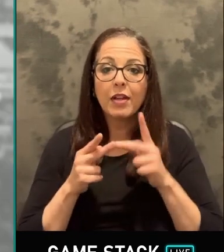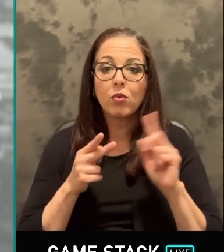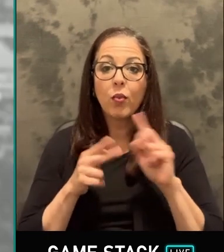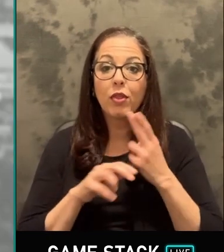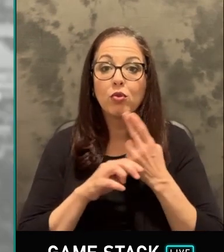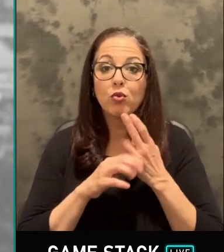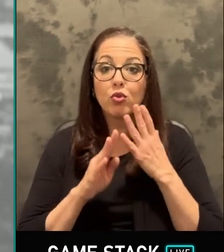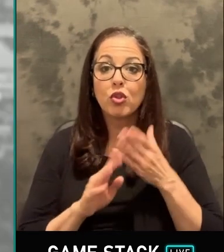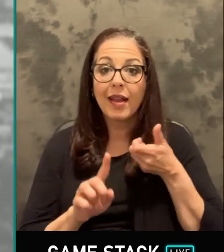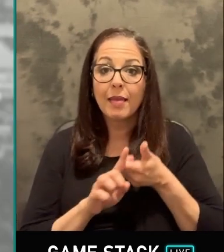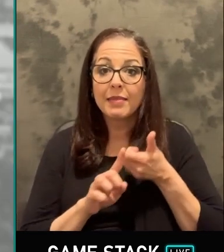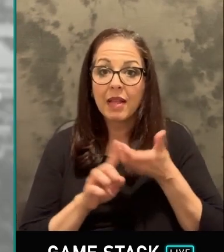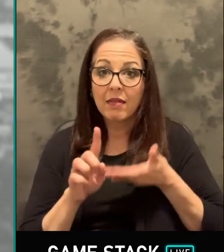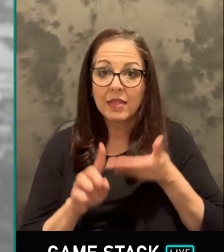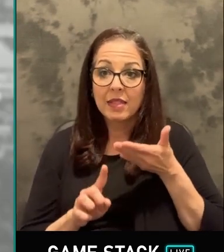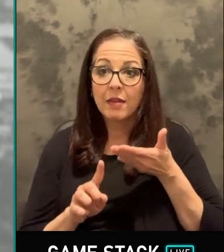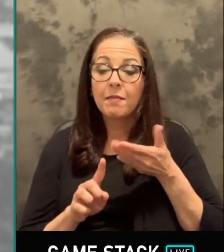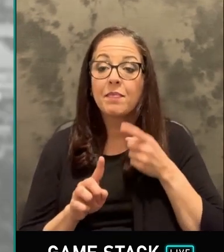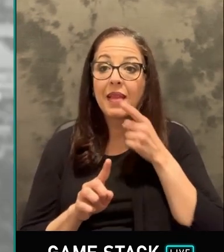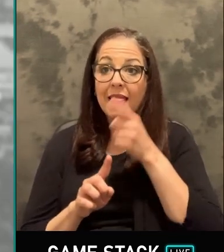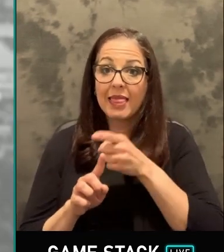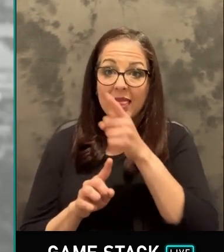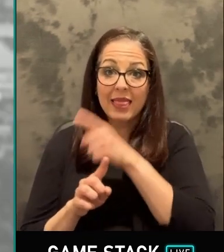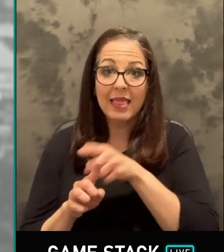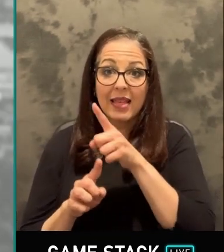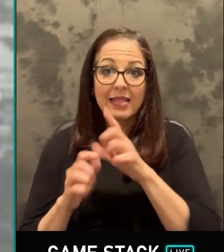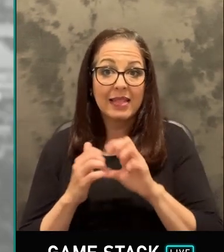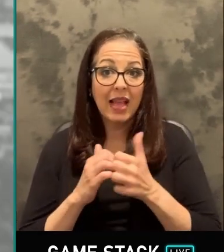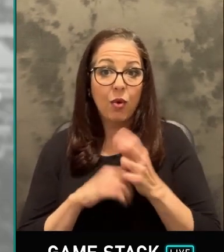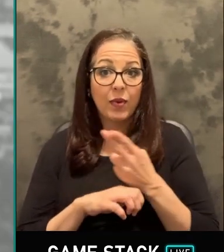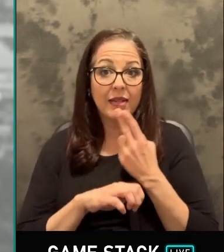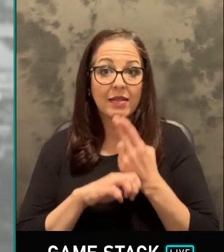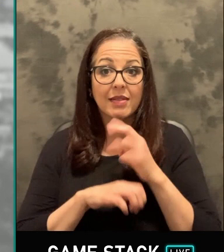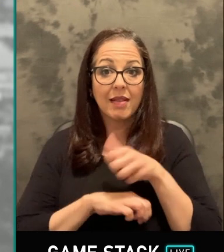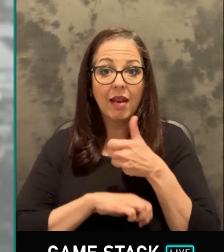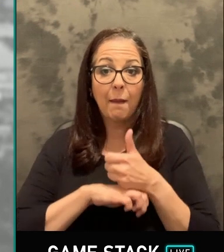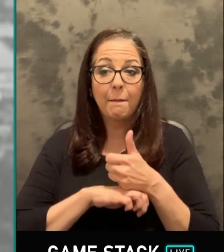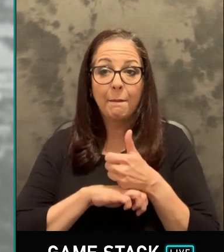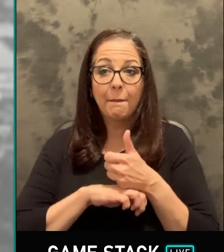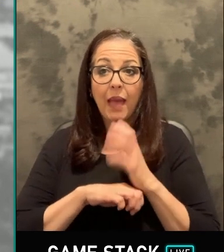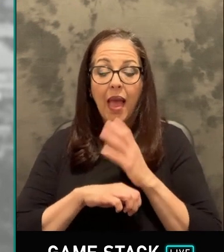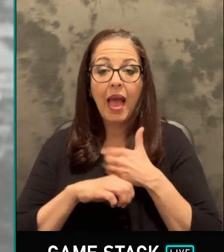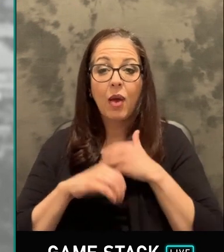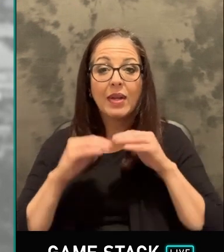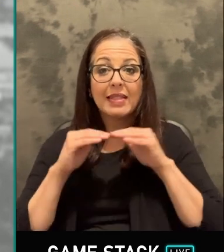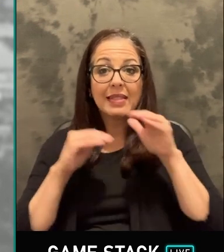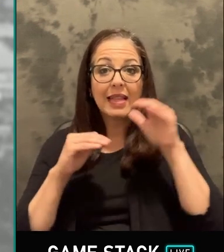Well, and this is how we set up for scalable service. So, as I said, the main idea here is to